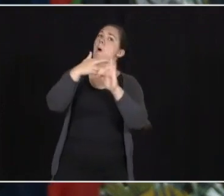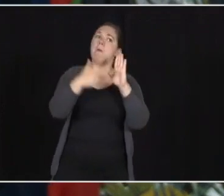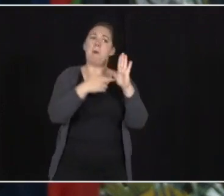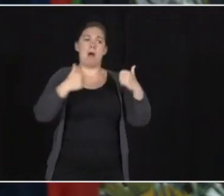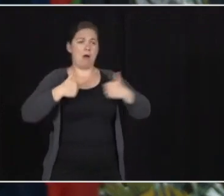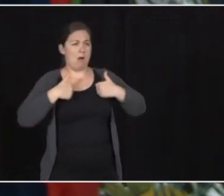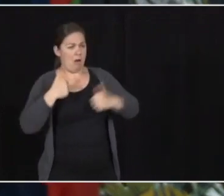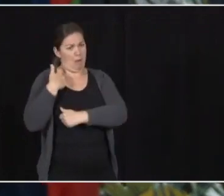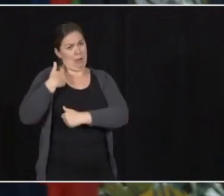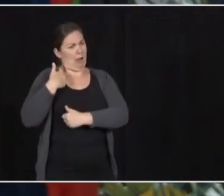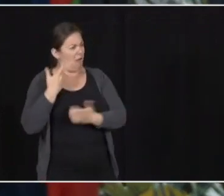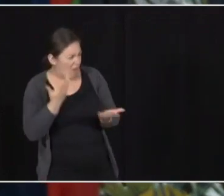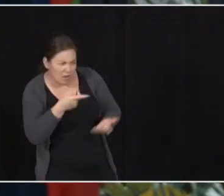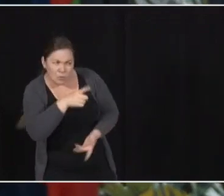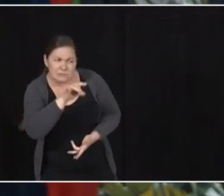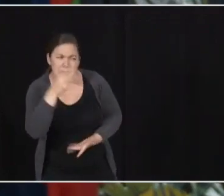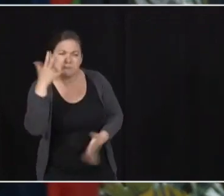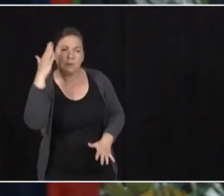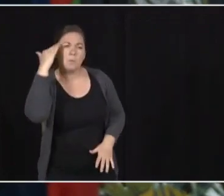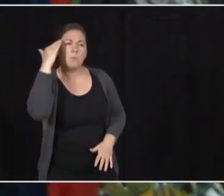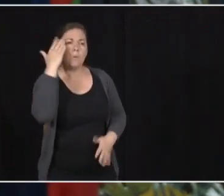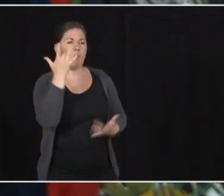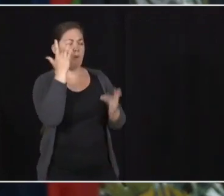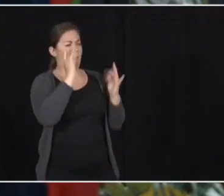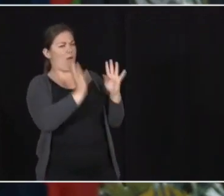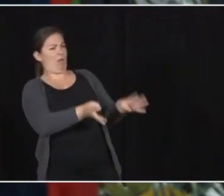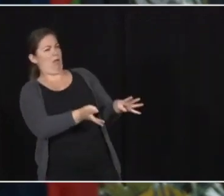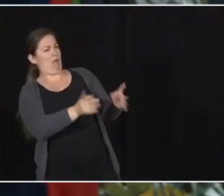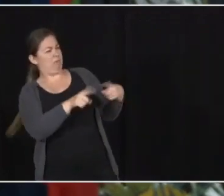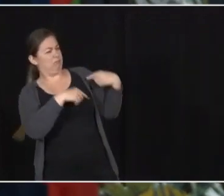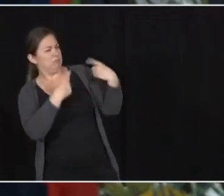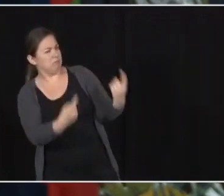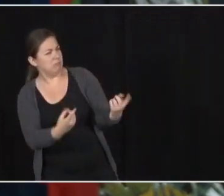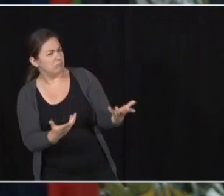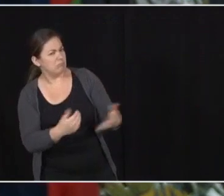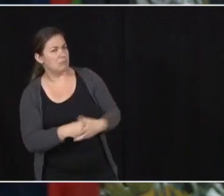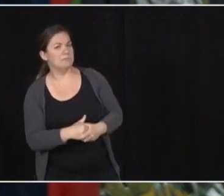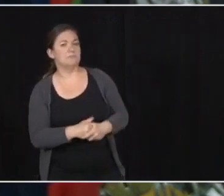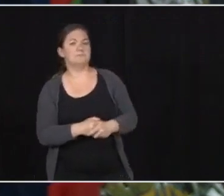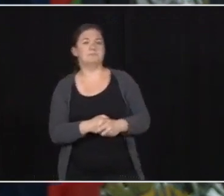How can you say that your government didn't know about this until the military report told you about it? And that the government knew, which clearly is the case, why was nothing then from us? I will pass this over to the Minister of long-term care.